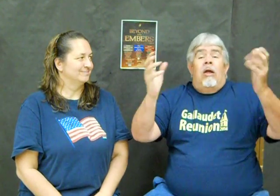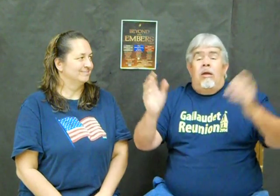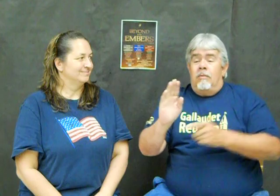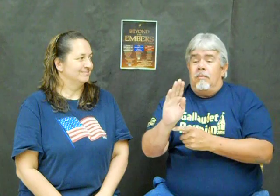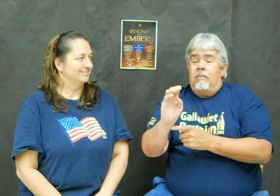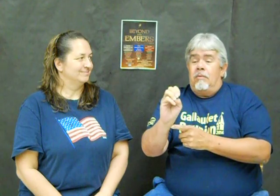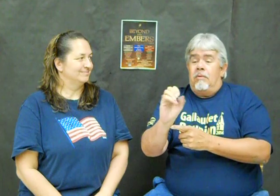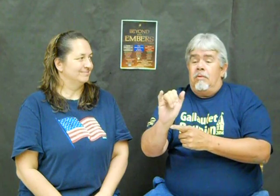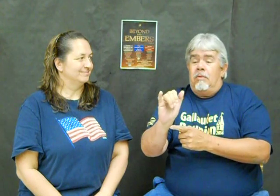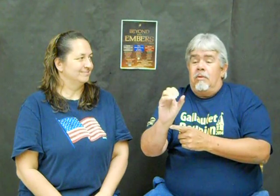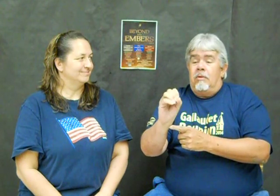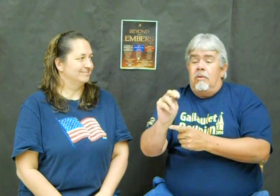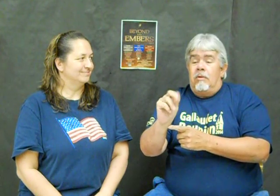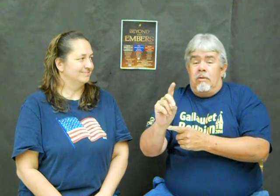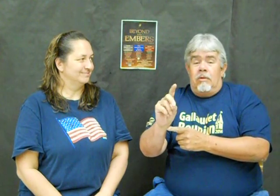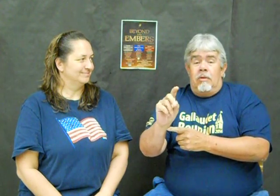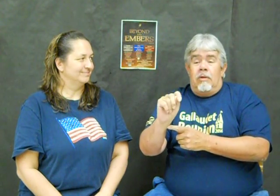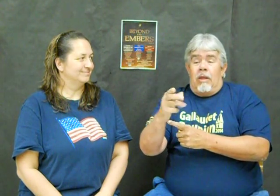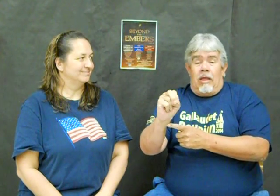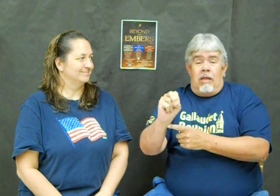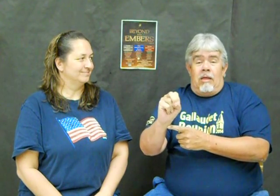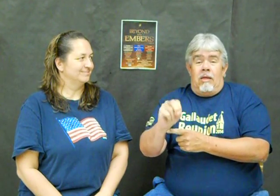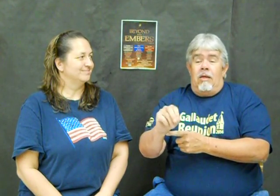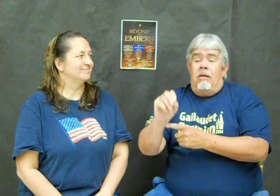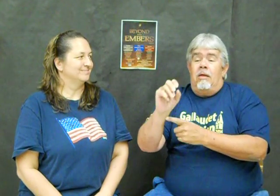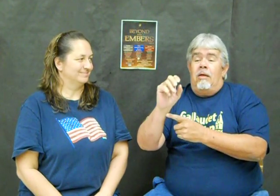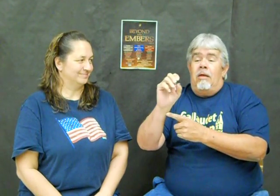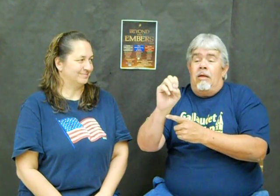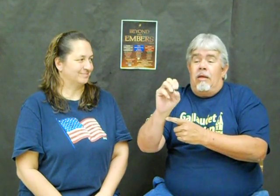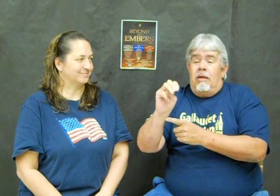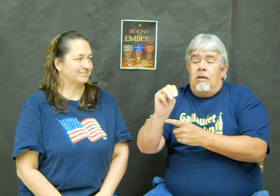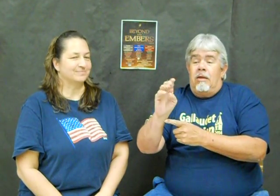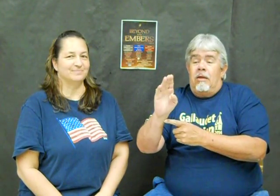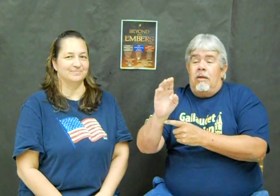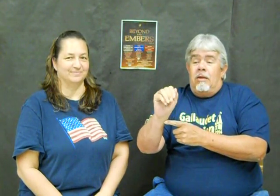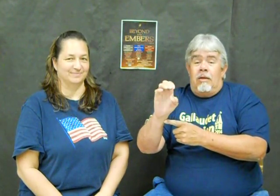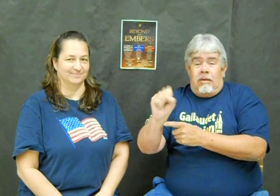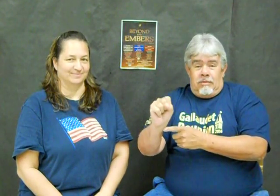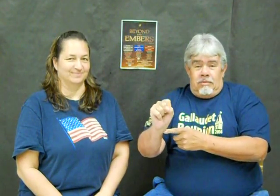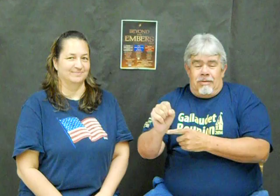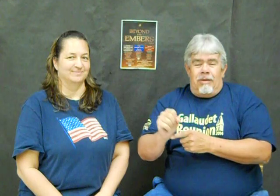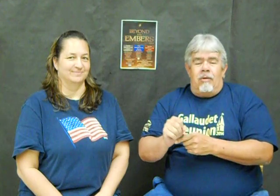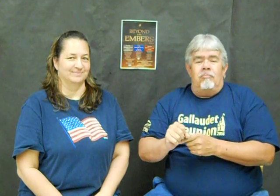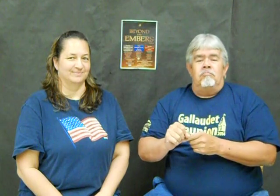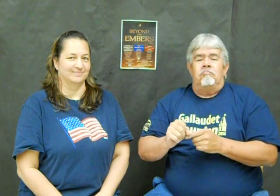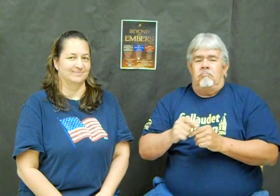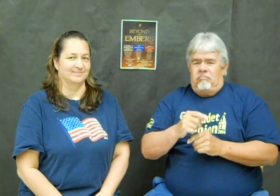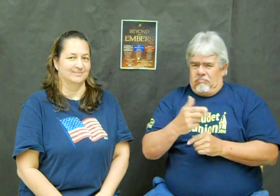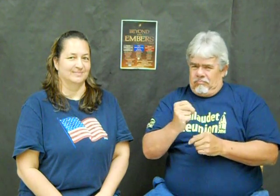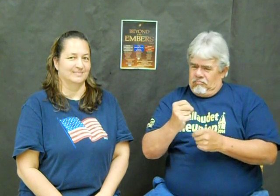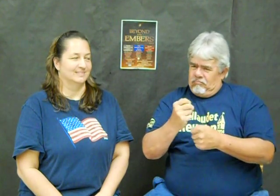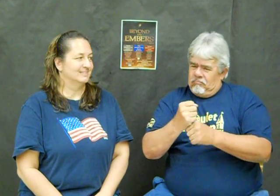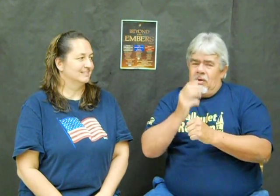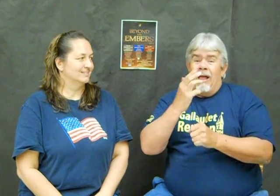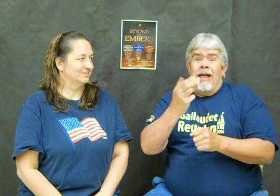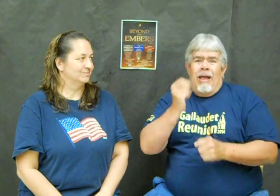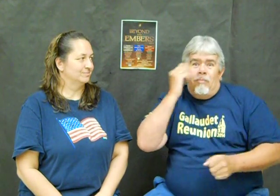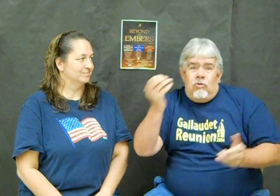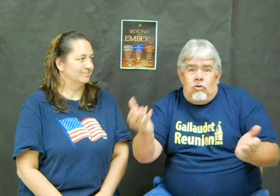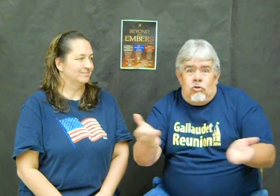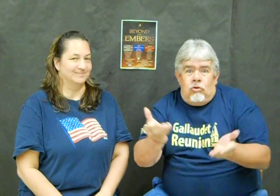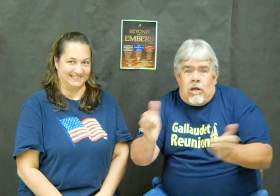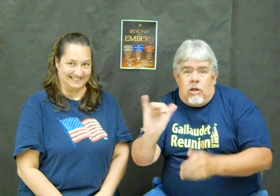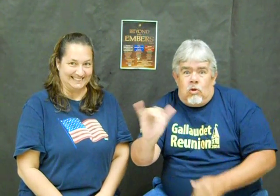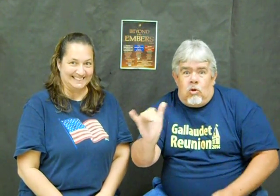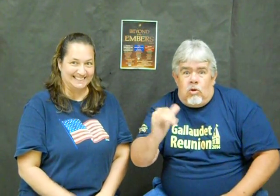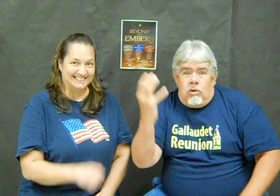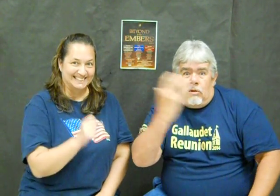including the current movie "Beyond The Embers" will be here, too!